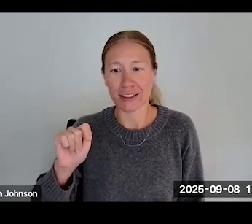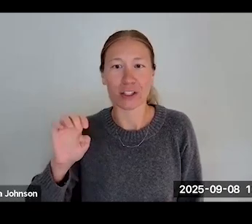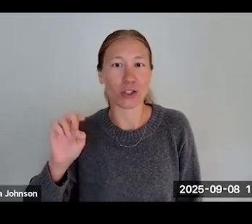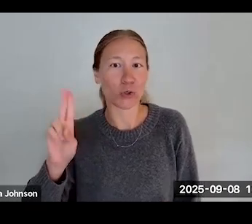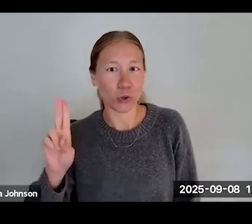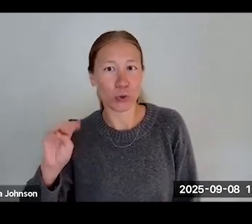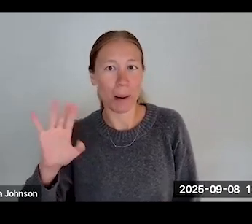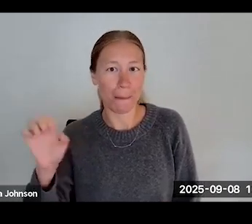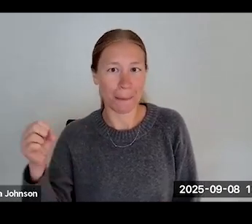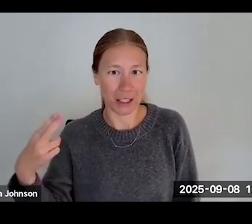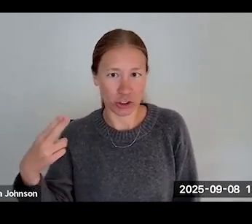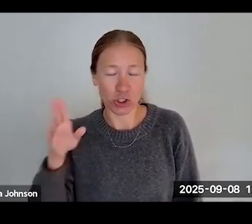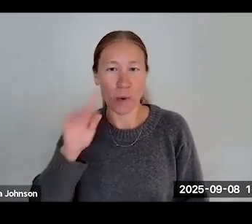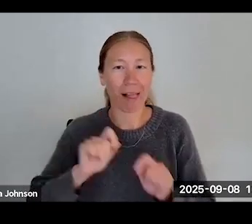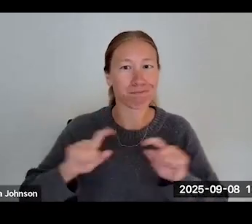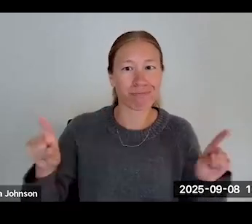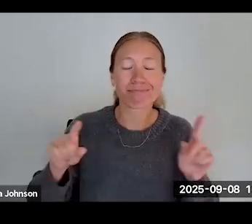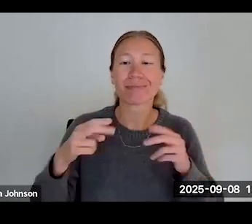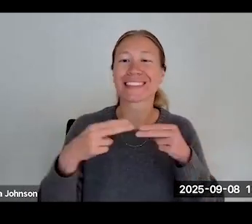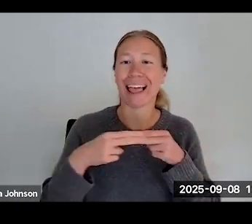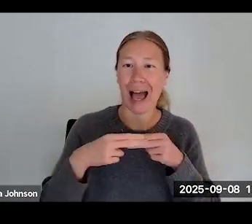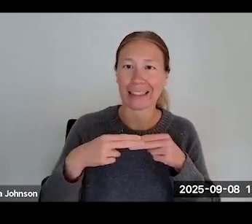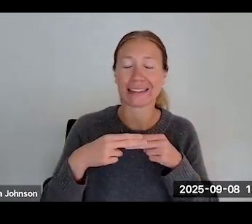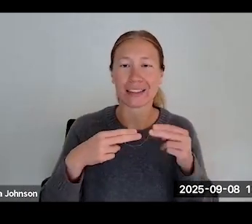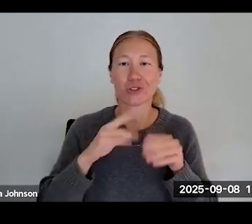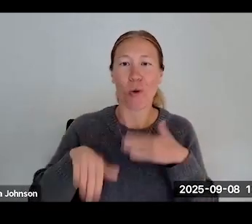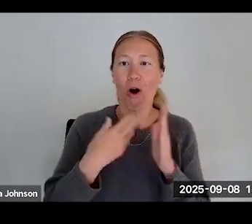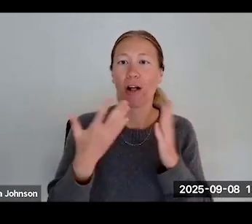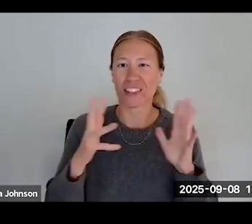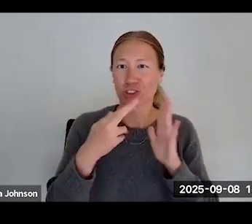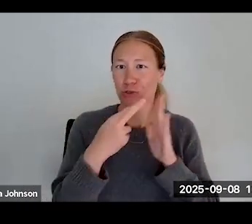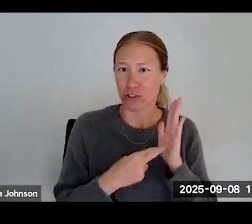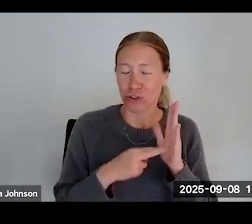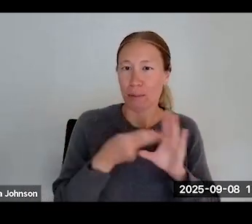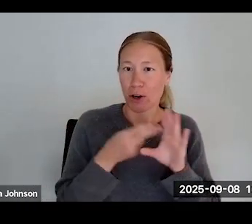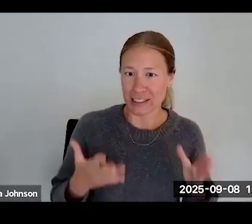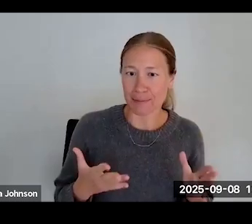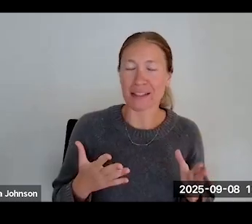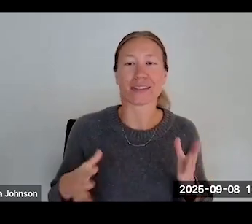The slides will be emailed to all registered participants within the coming days, along with a short anonymous survey.